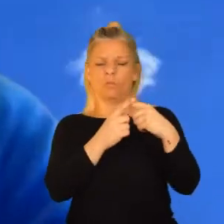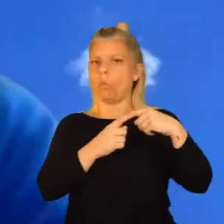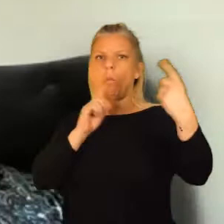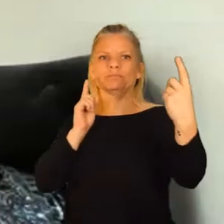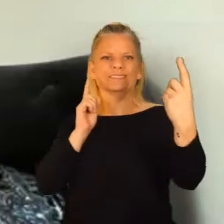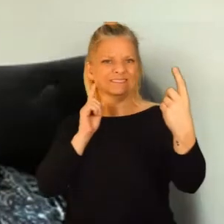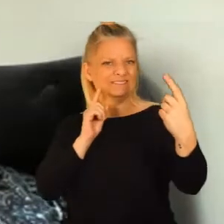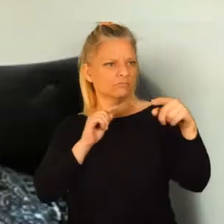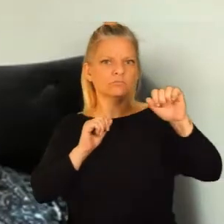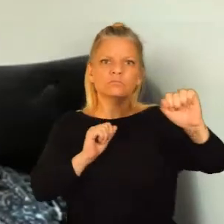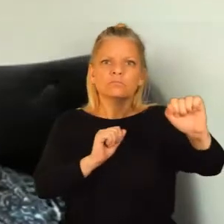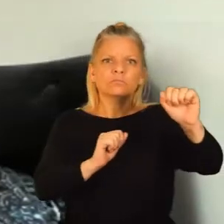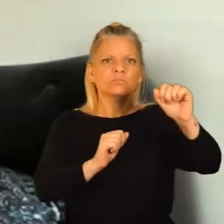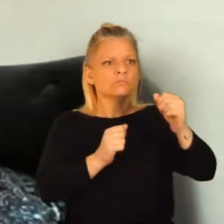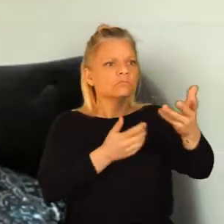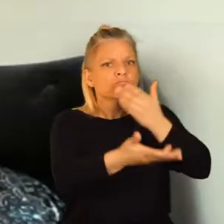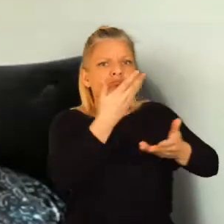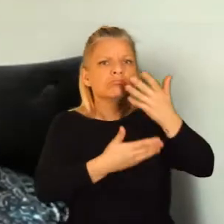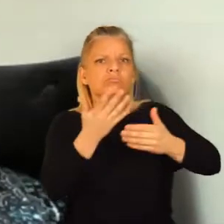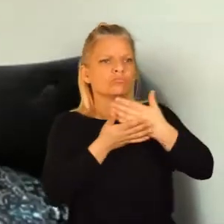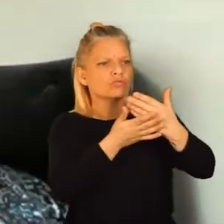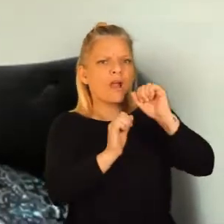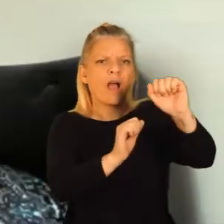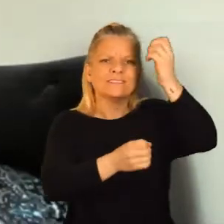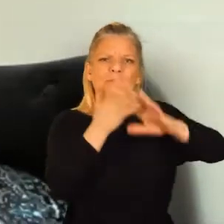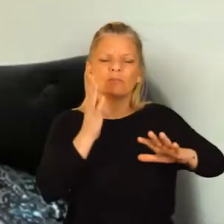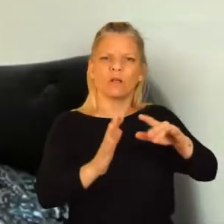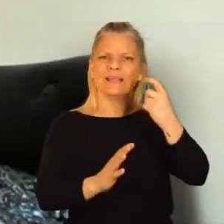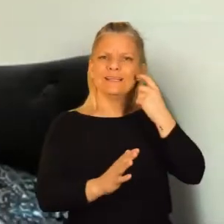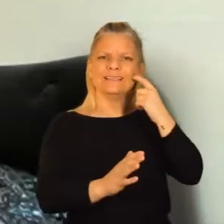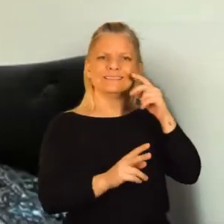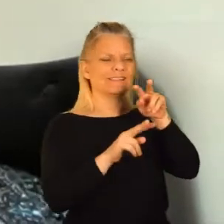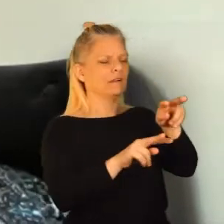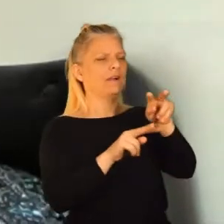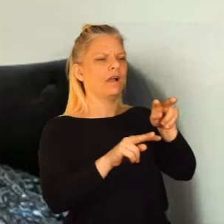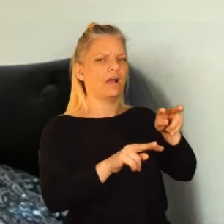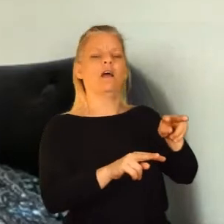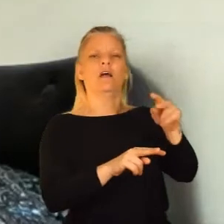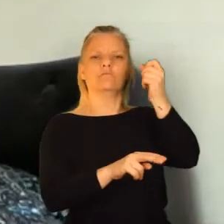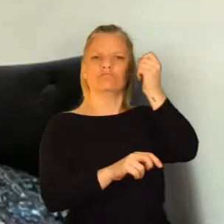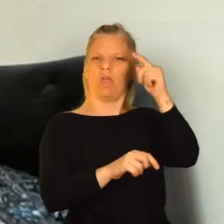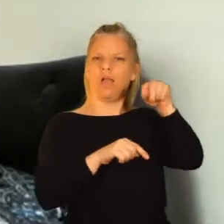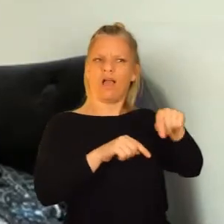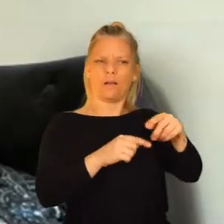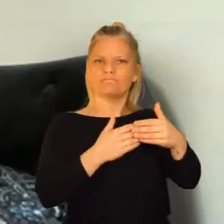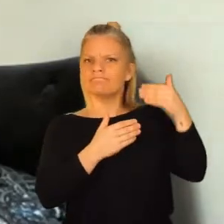Like individual peer support can do that I think but when you've got somebody opposite